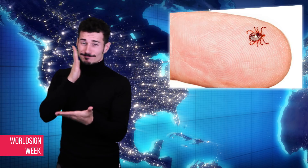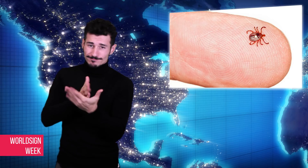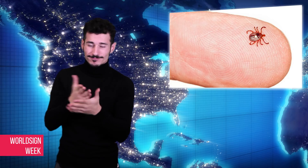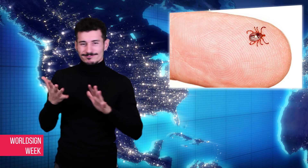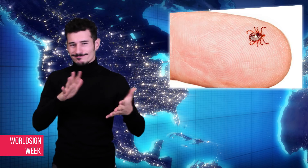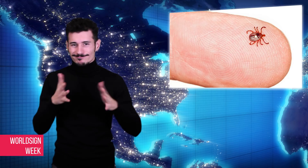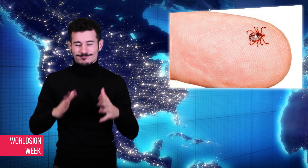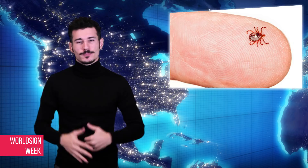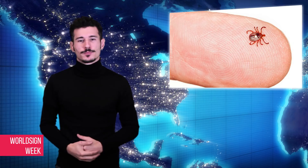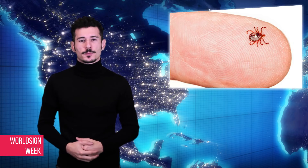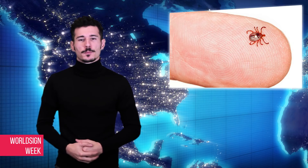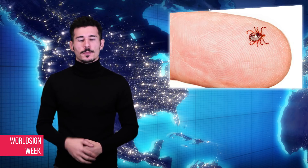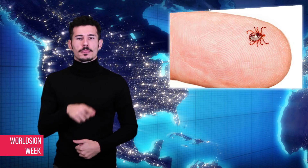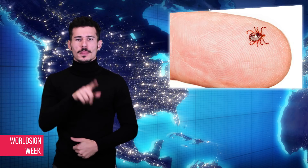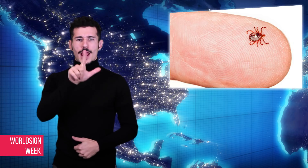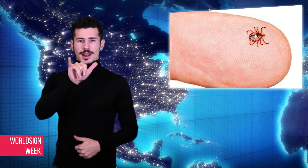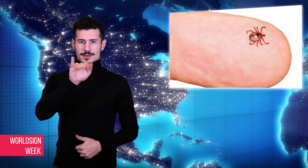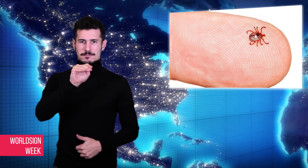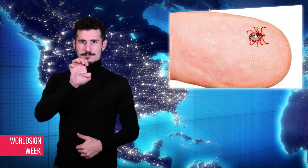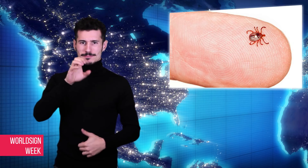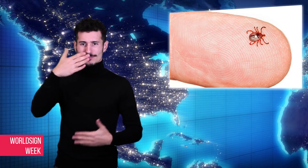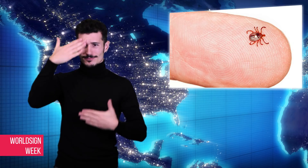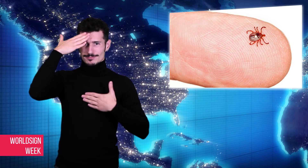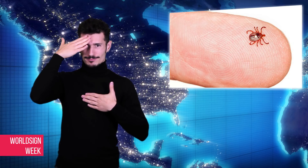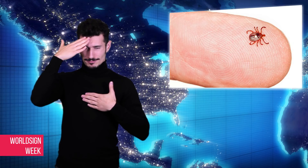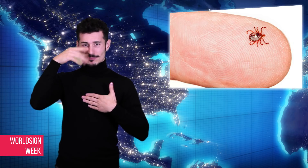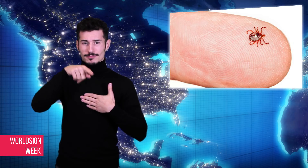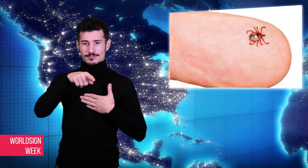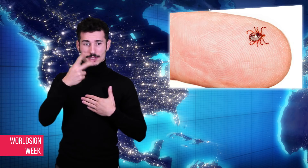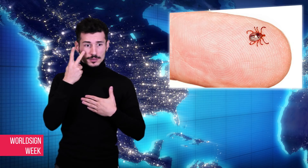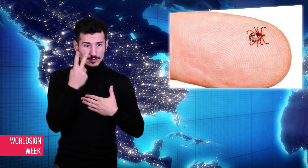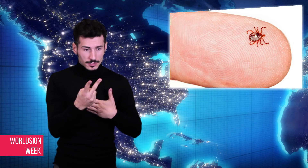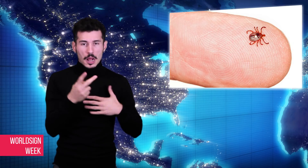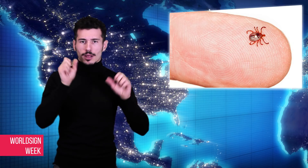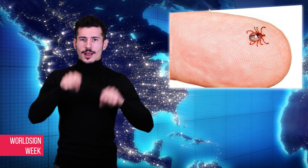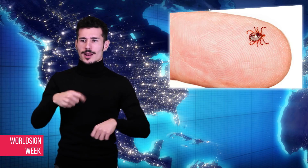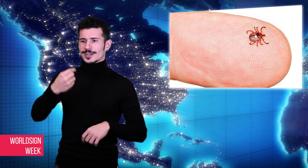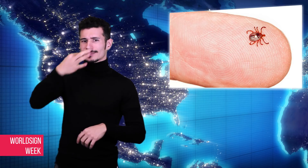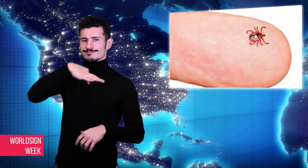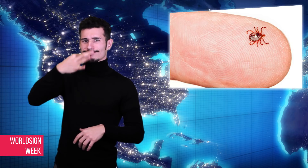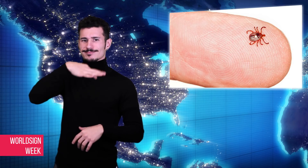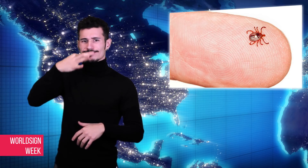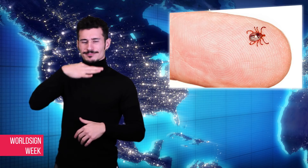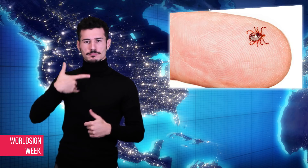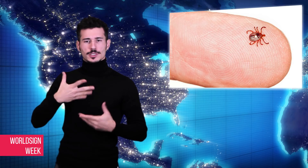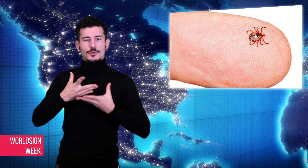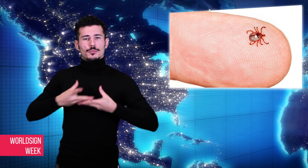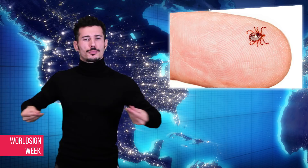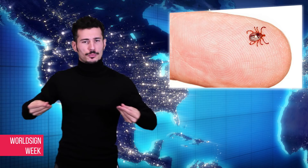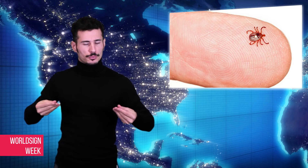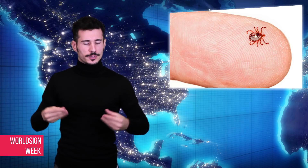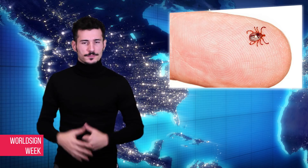who actually have Lyme disease. Lyme is easily treated with antibiotics if